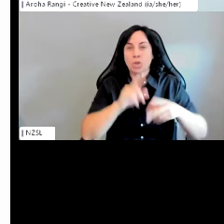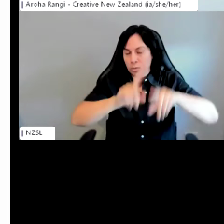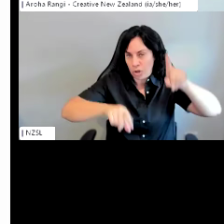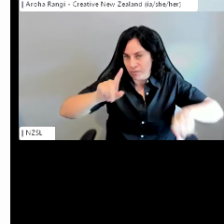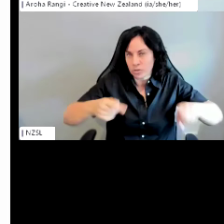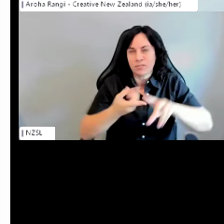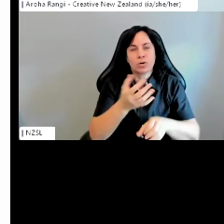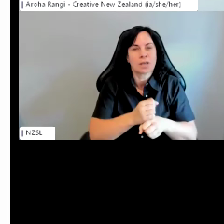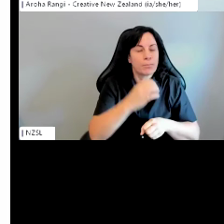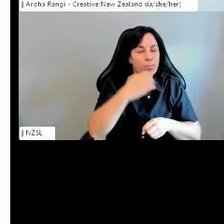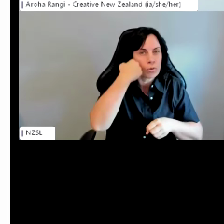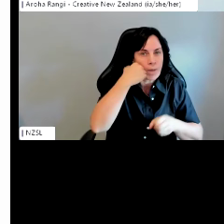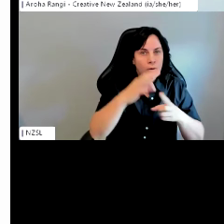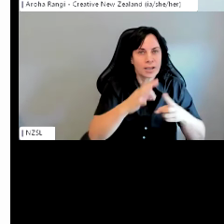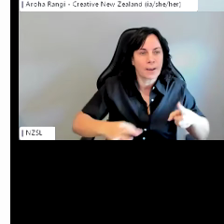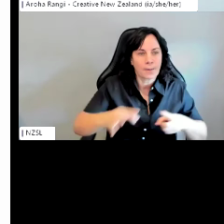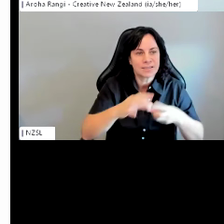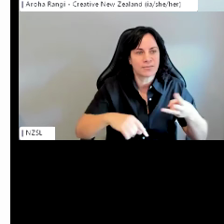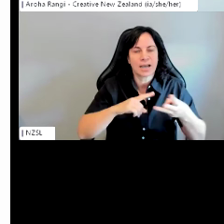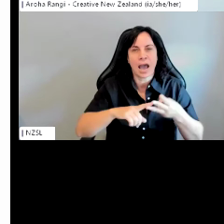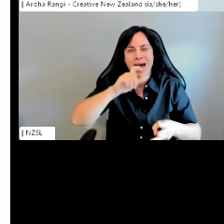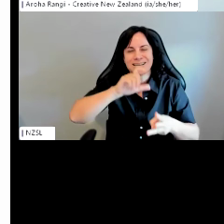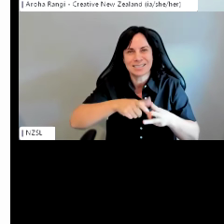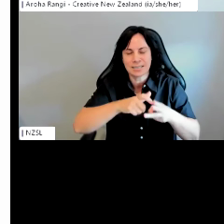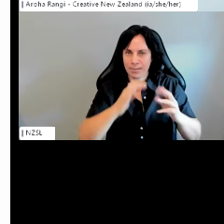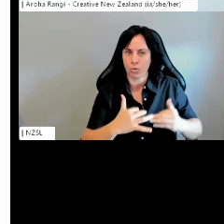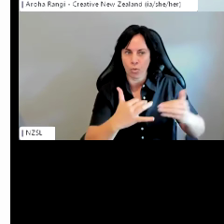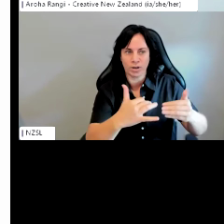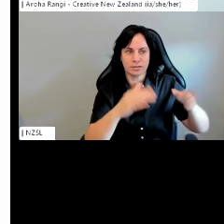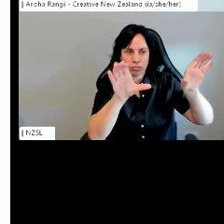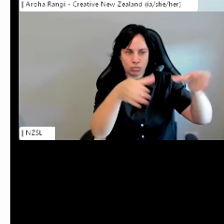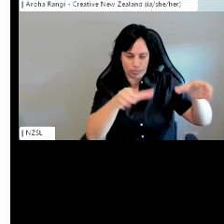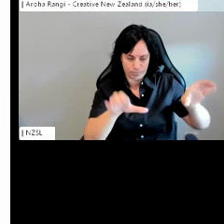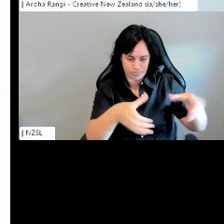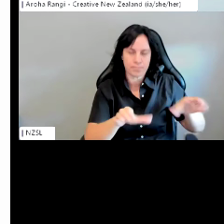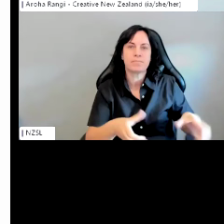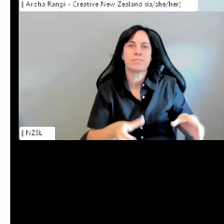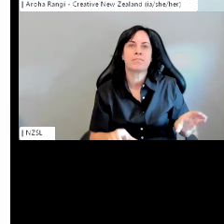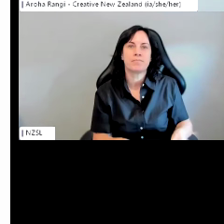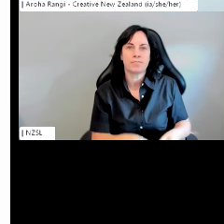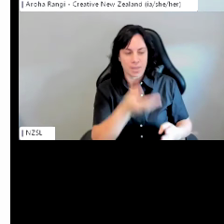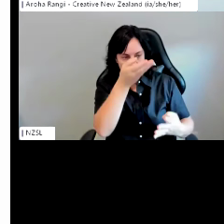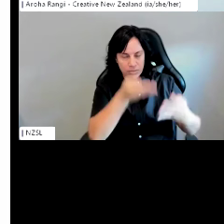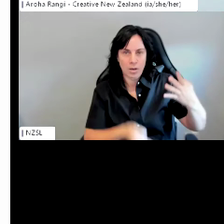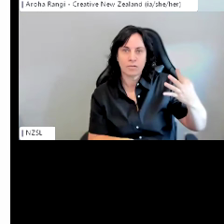Pacific audiences and disabled people's audiences are also far more likely to overindex in uh